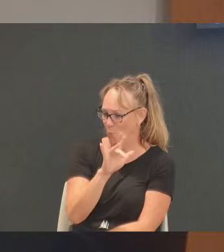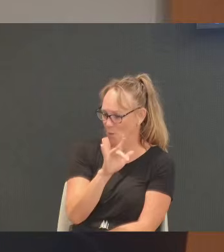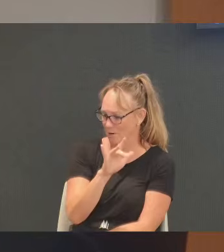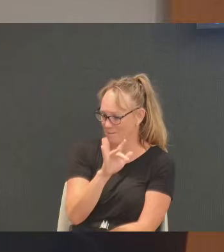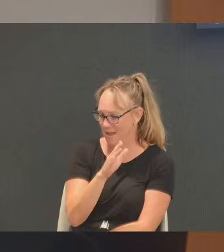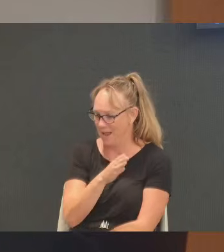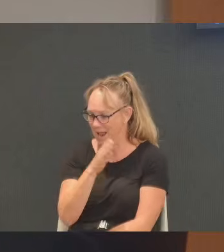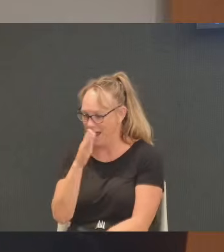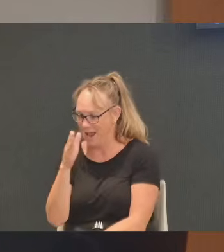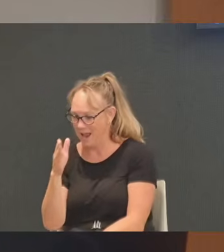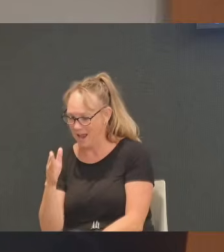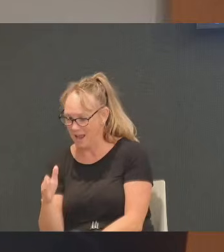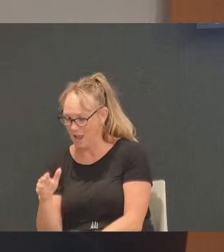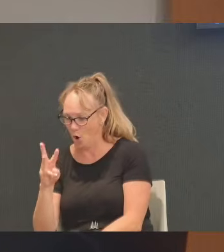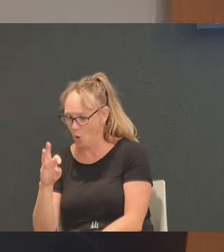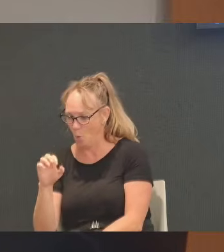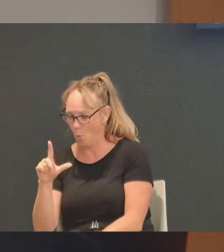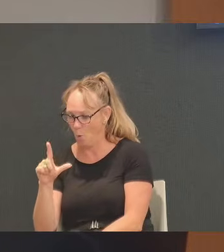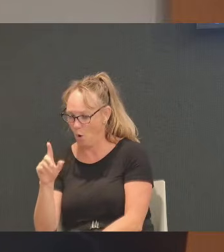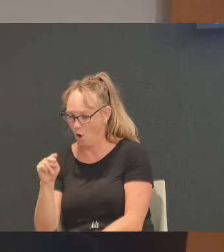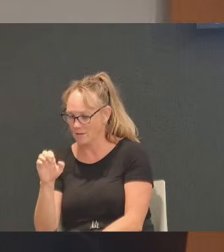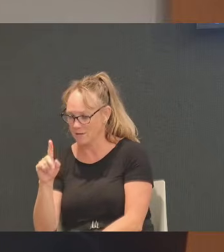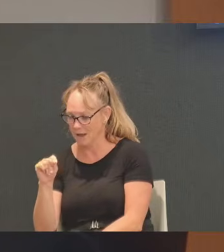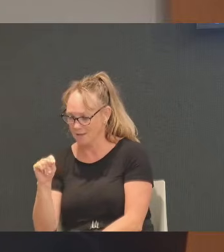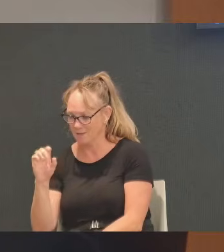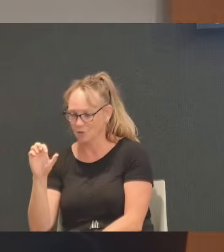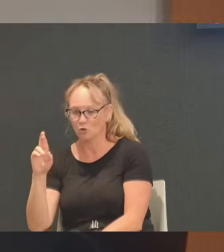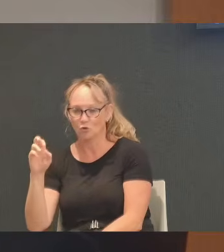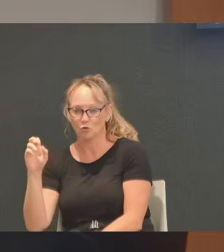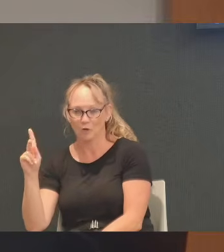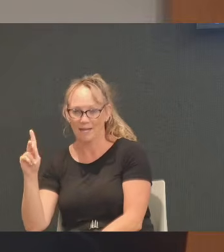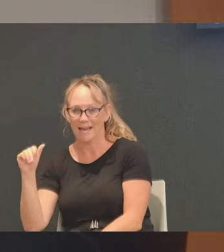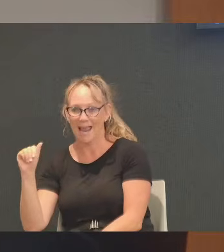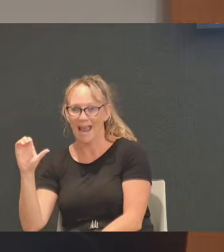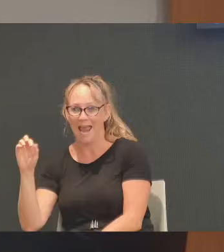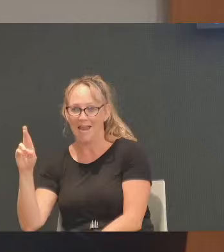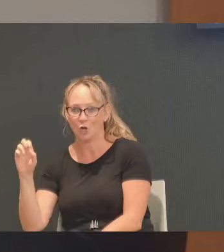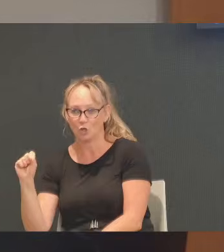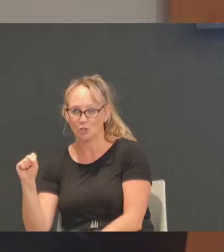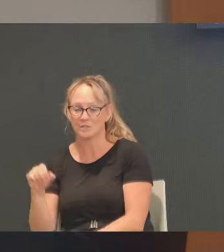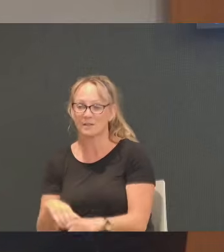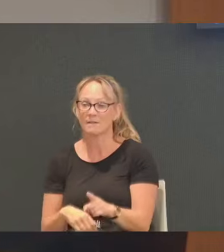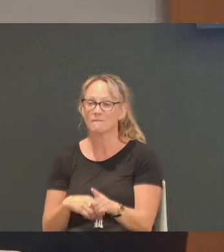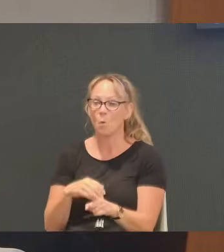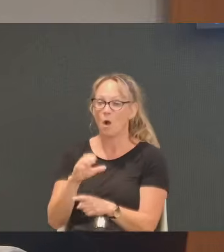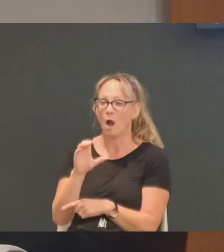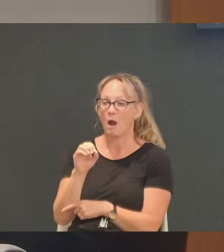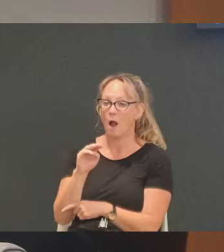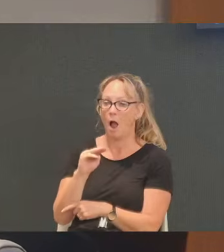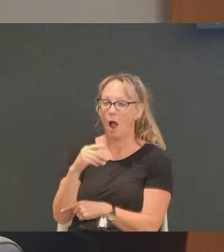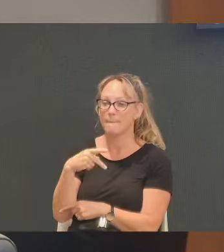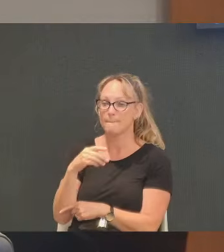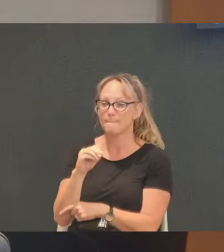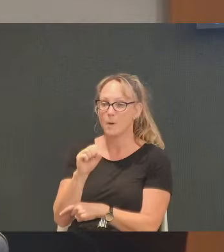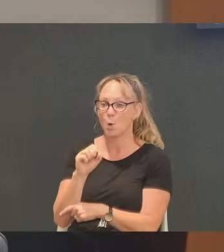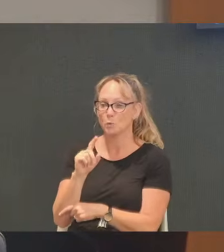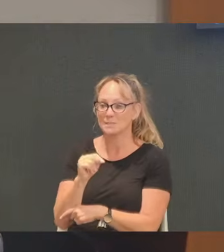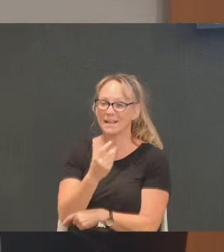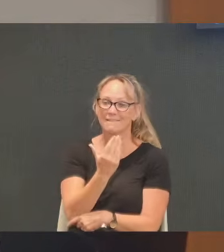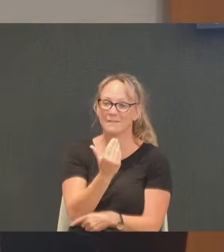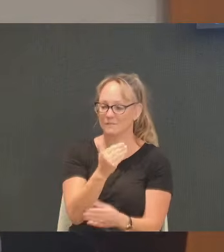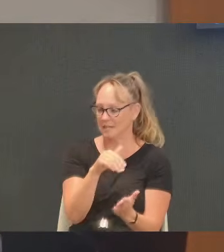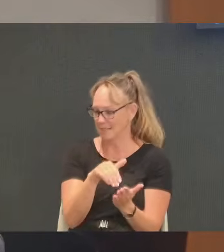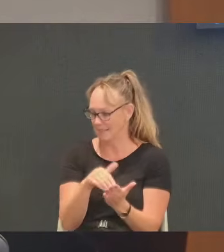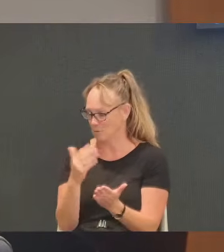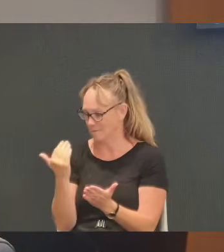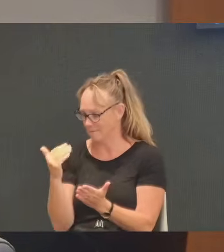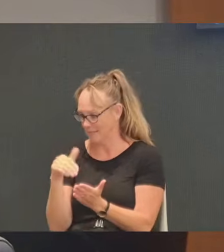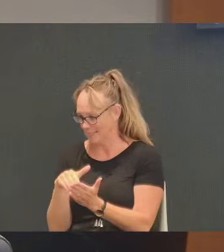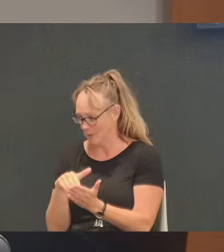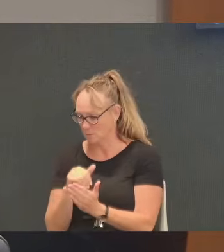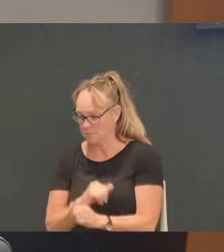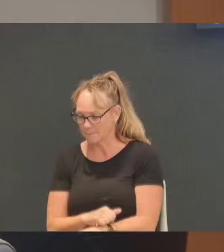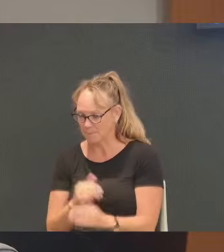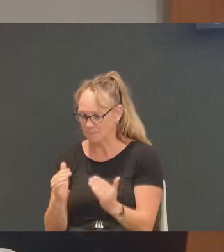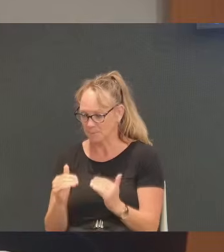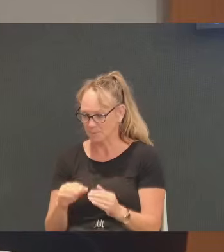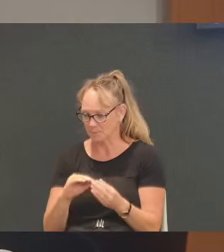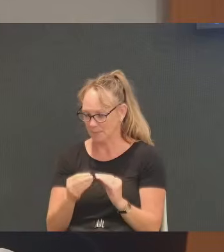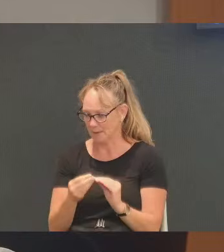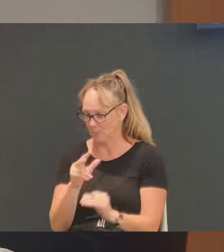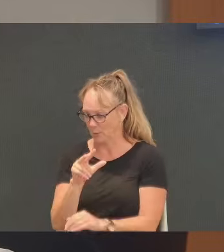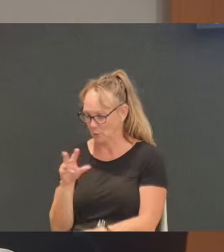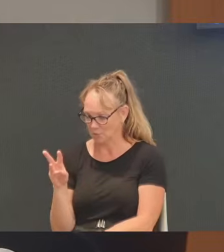with Walnut Creek acres for composting both in the amount of $15,000. Item 36 is a resolution